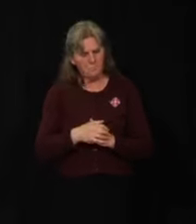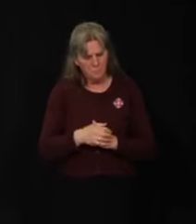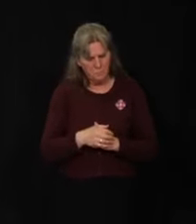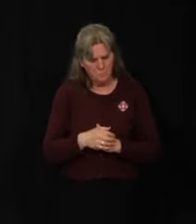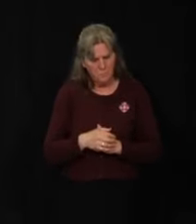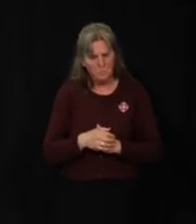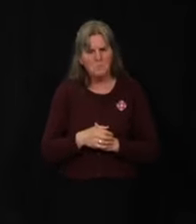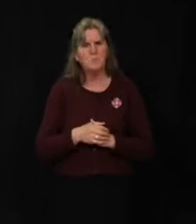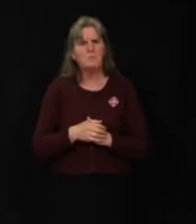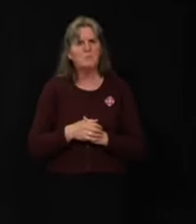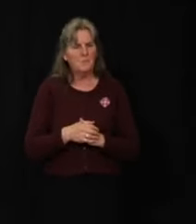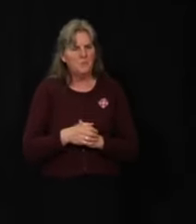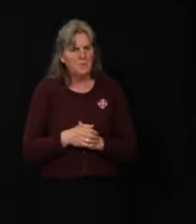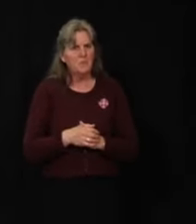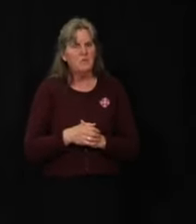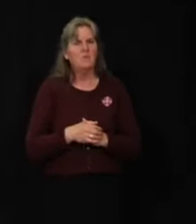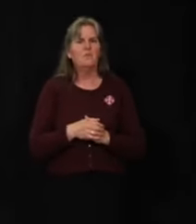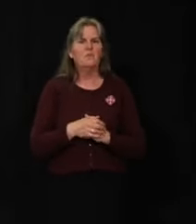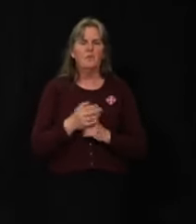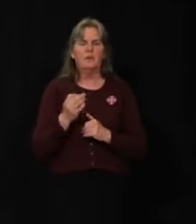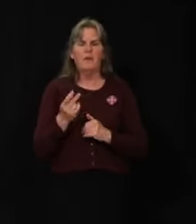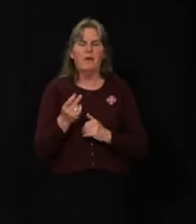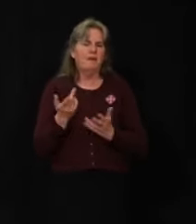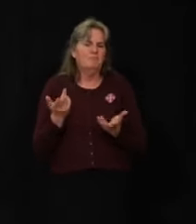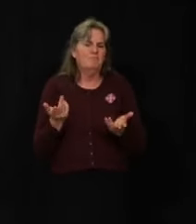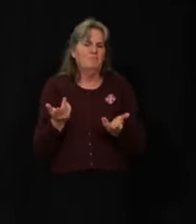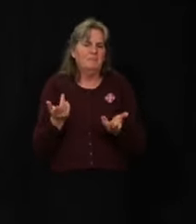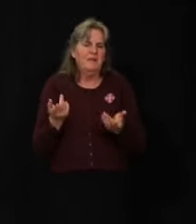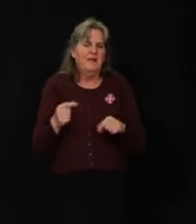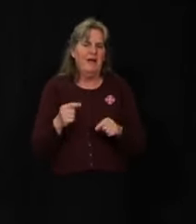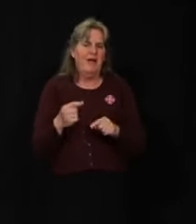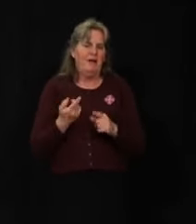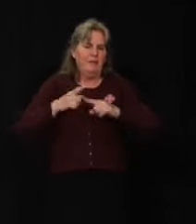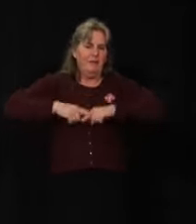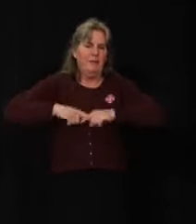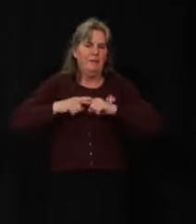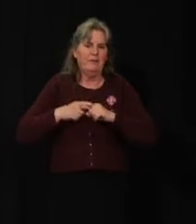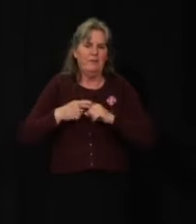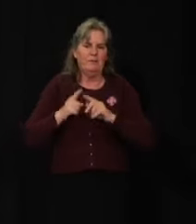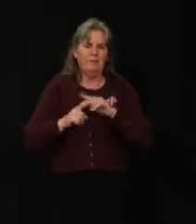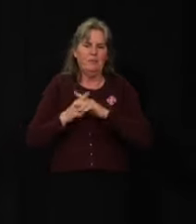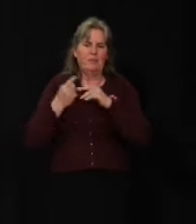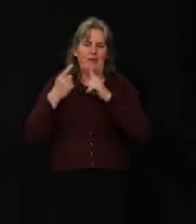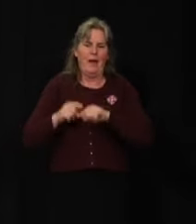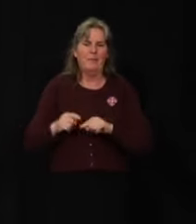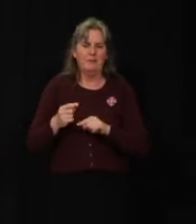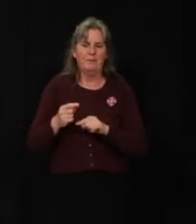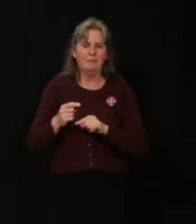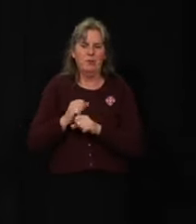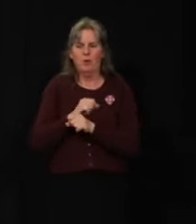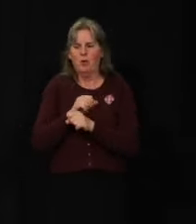recreation facilities and the communities already. Similarly with the library, we